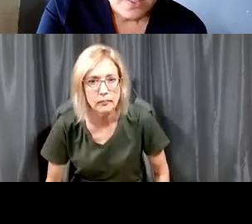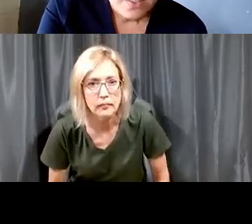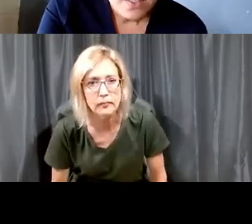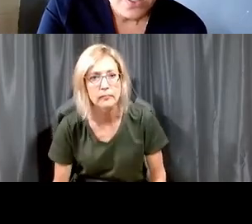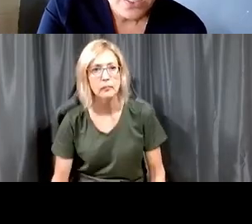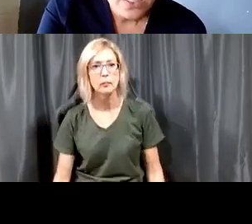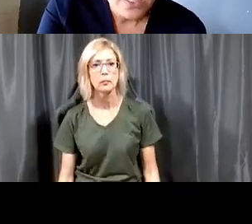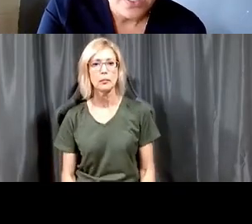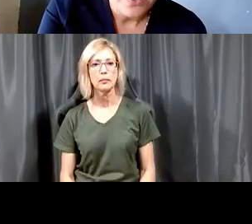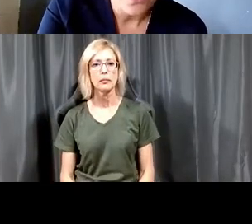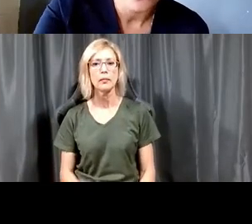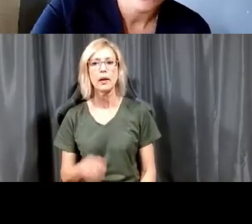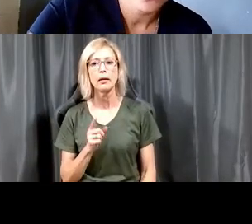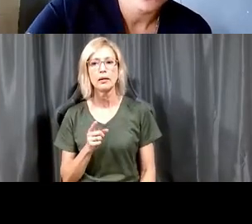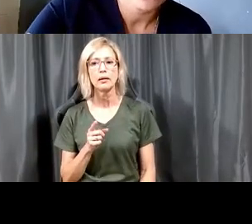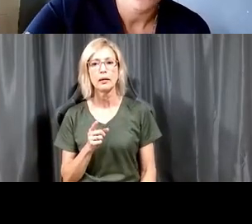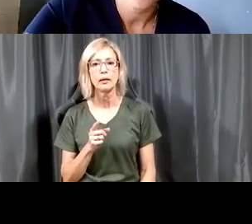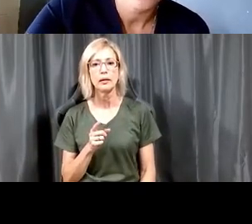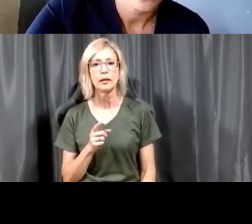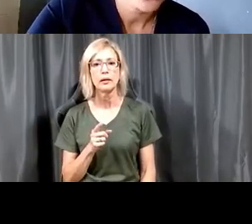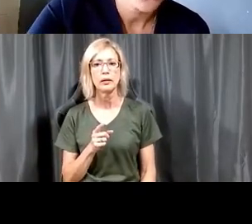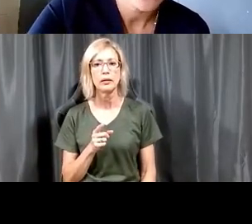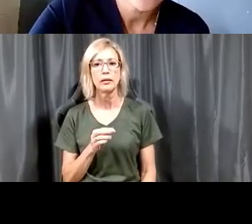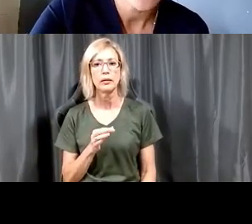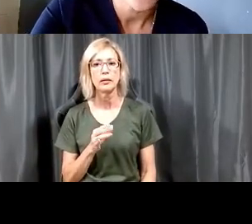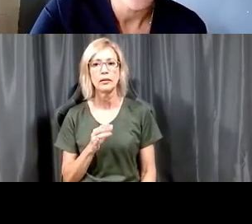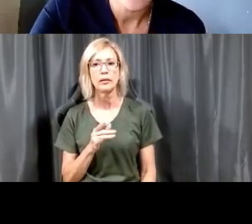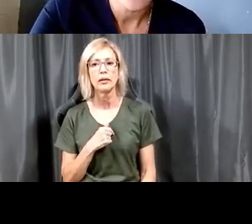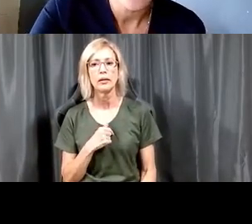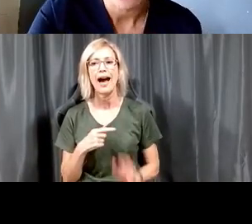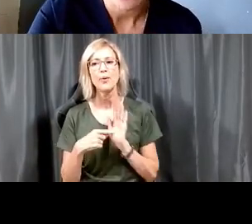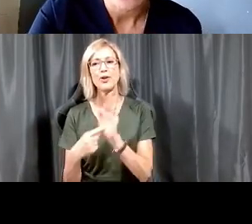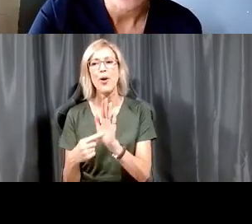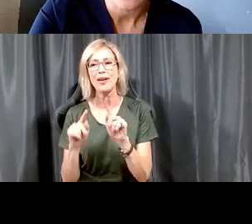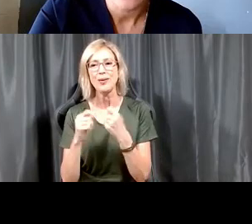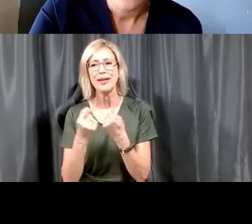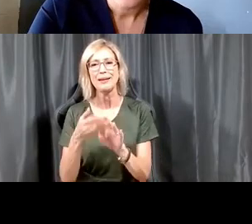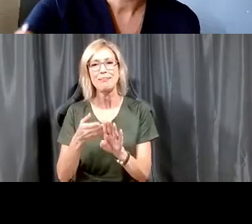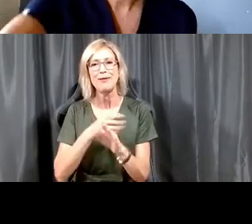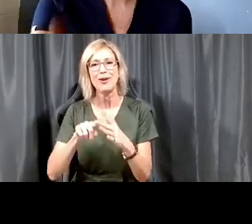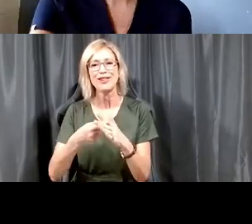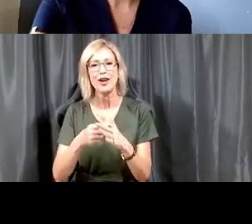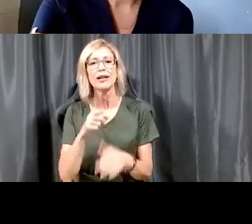Here is -- I'm already on avocados. Showing this to our team before we started. This is website.